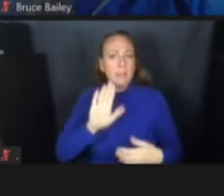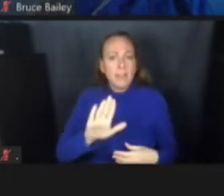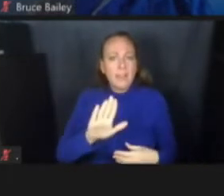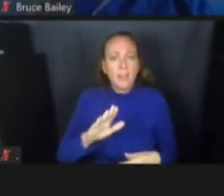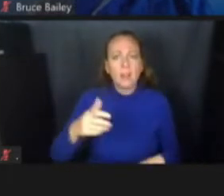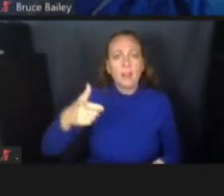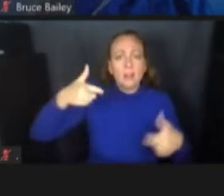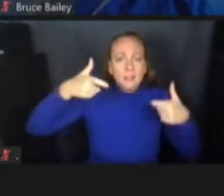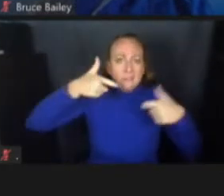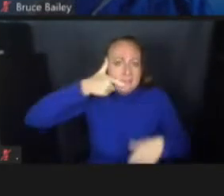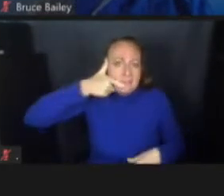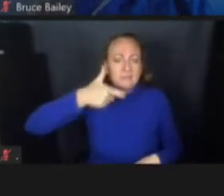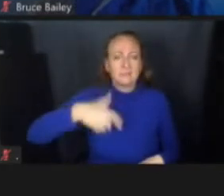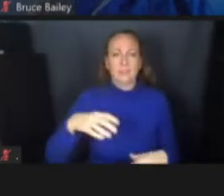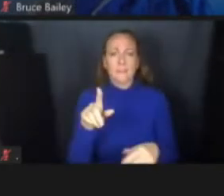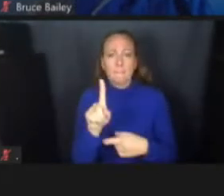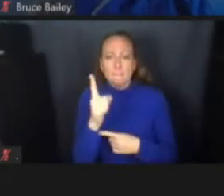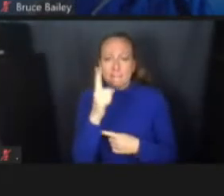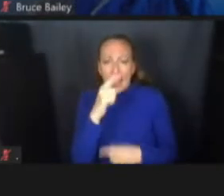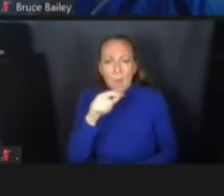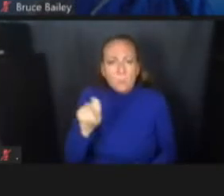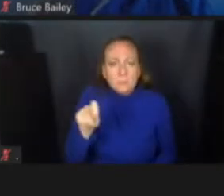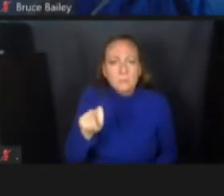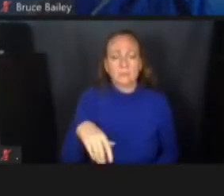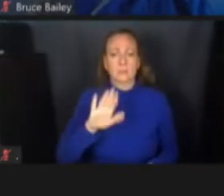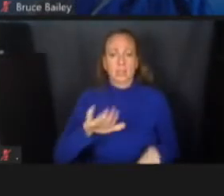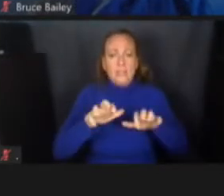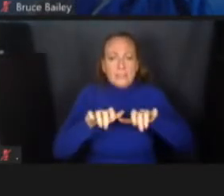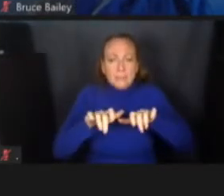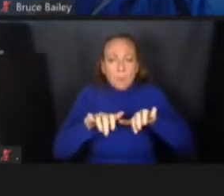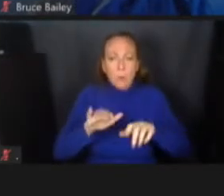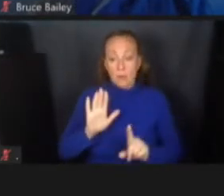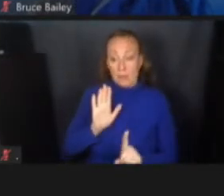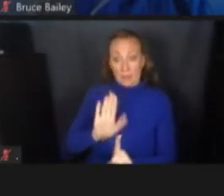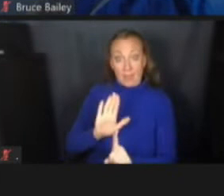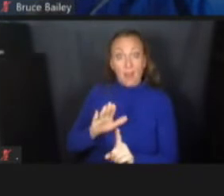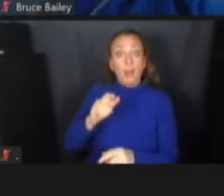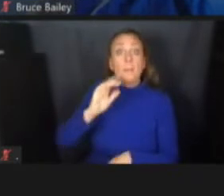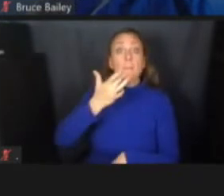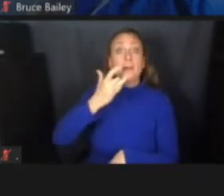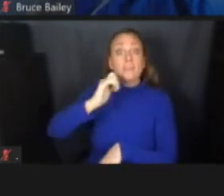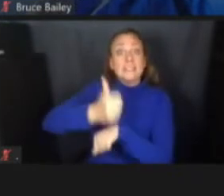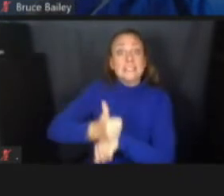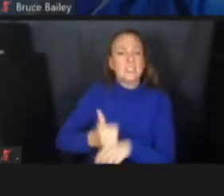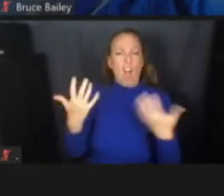Their computers display preferences are already set. It's like cooking in your own kitchen,